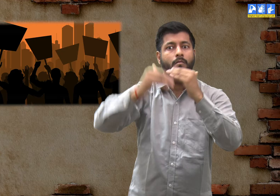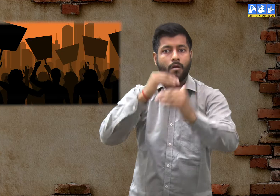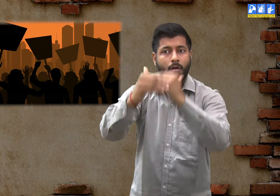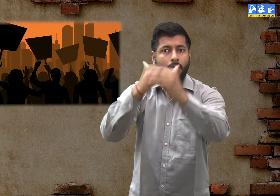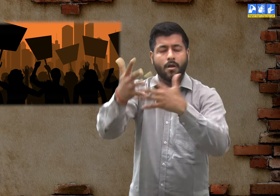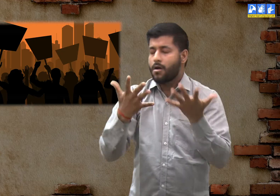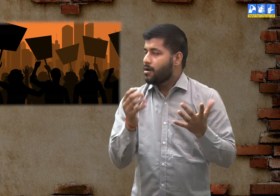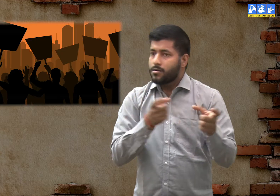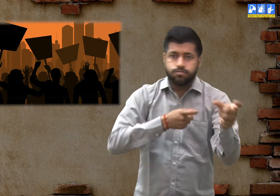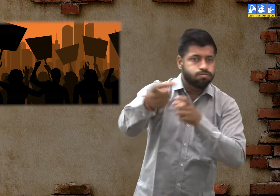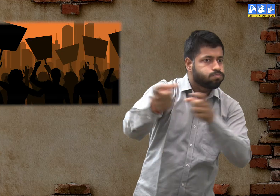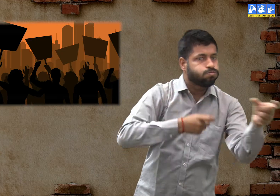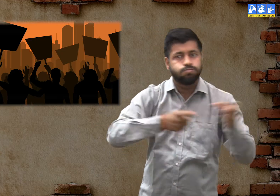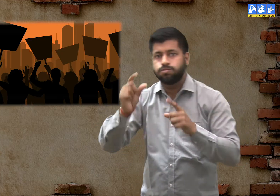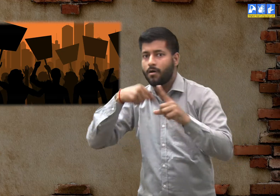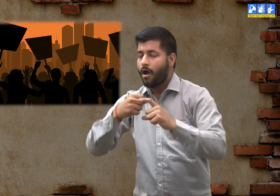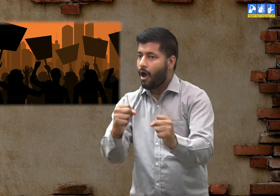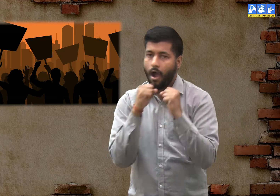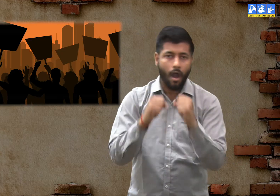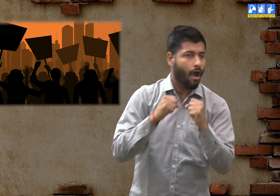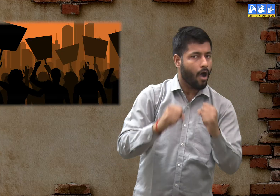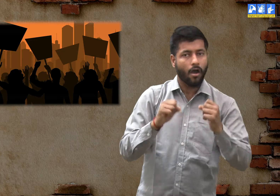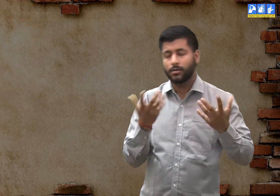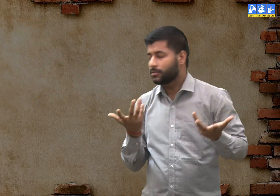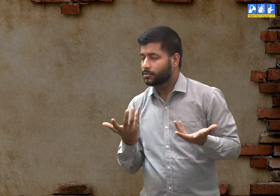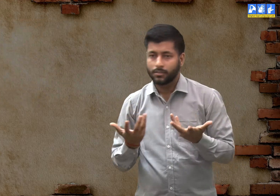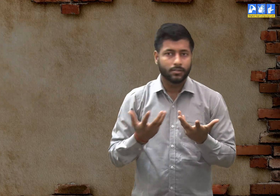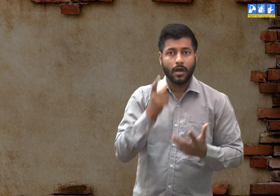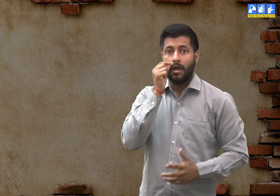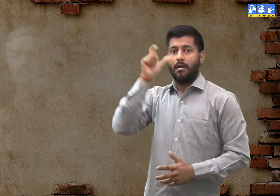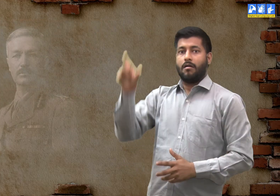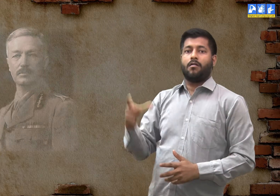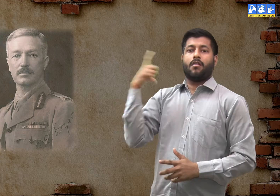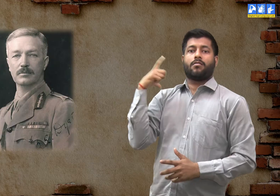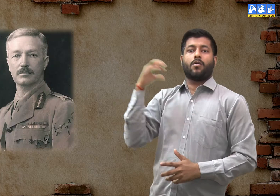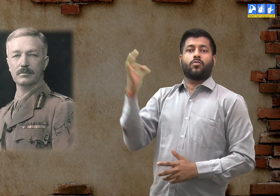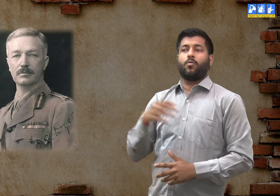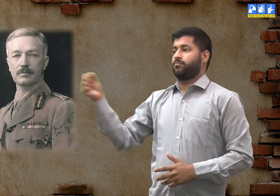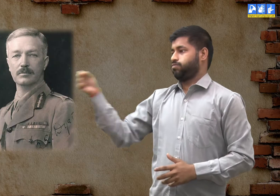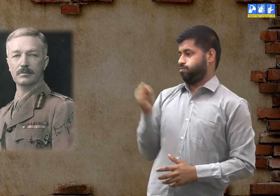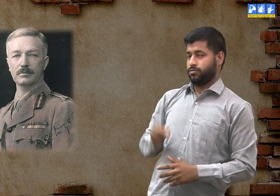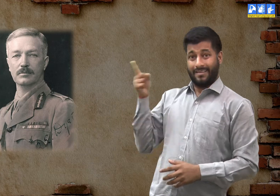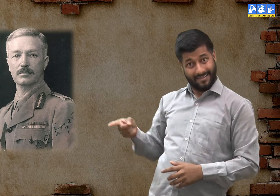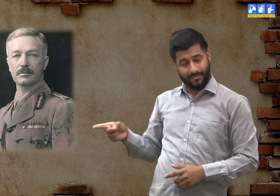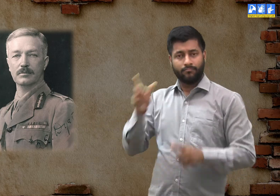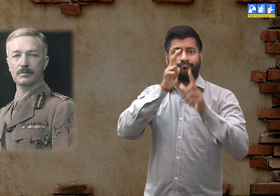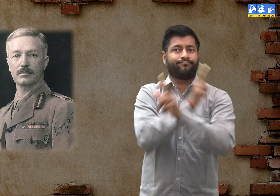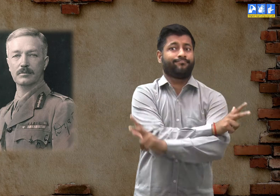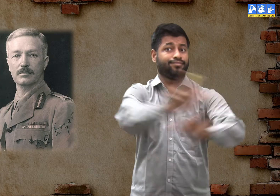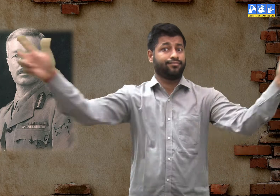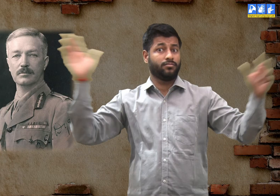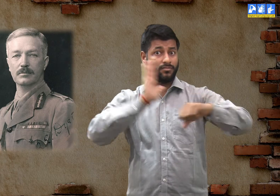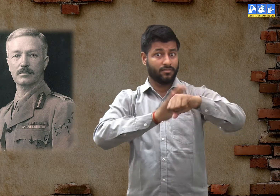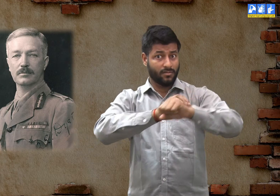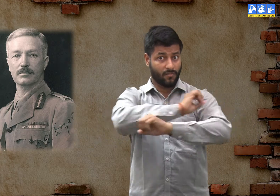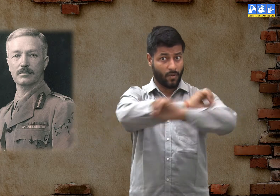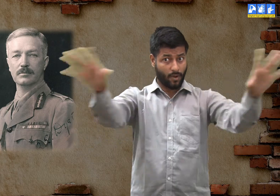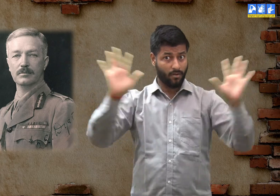To crush the voices of revolution and terrorize people into submission the British brought in Brigadier -General Reginald Dyer.